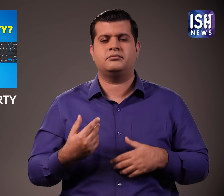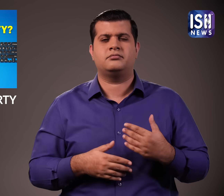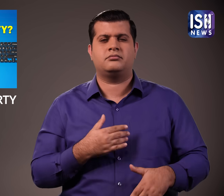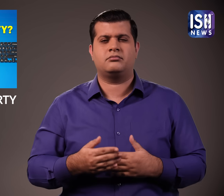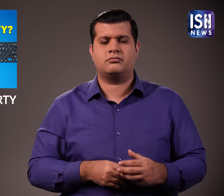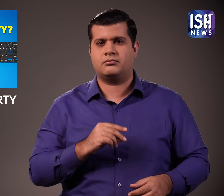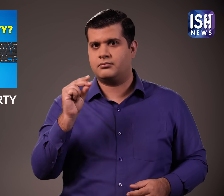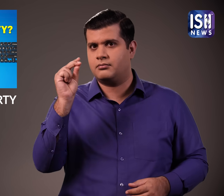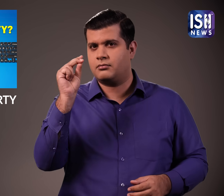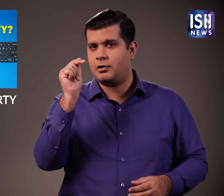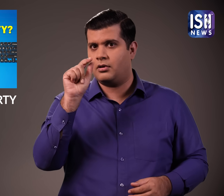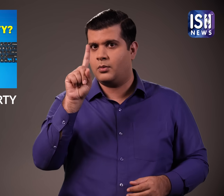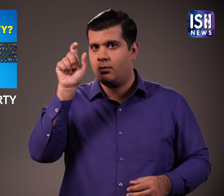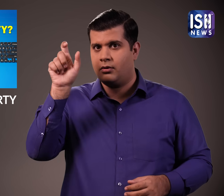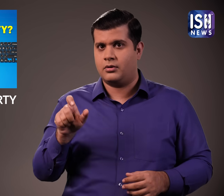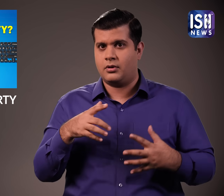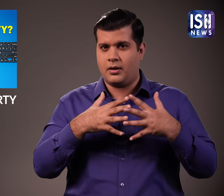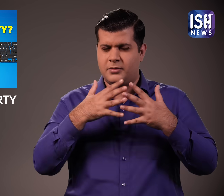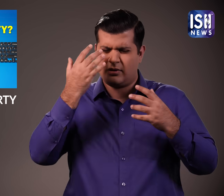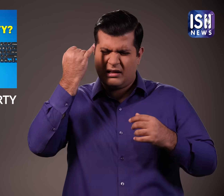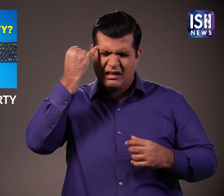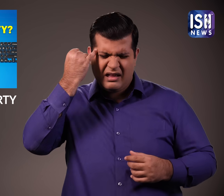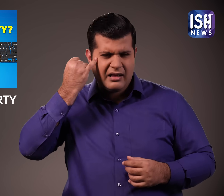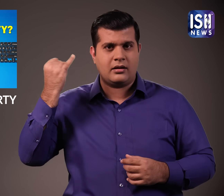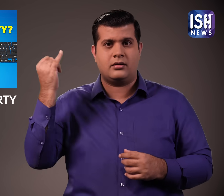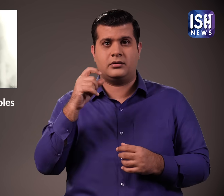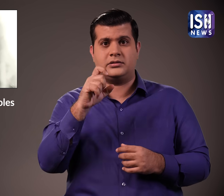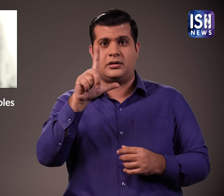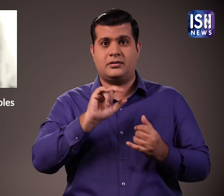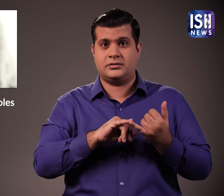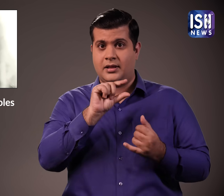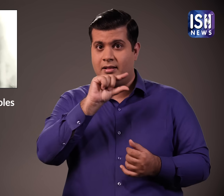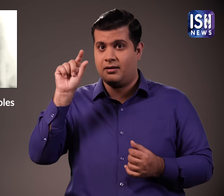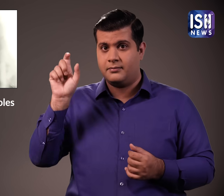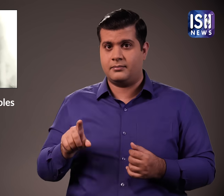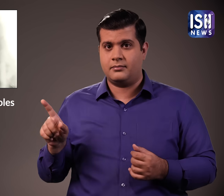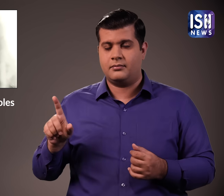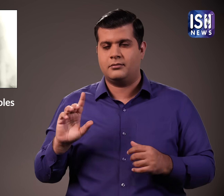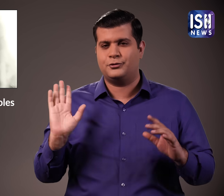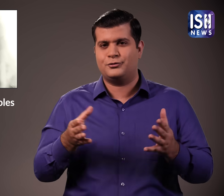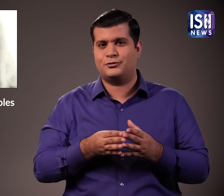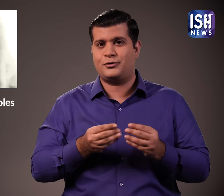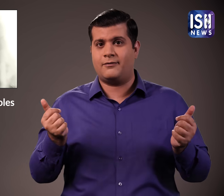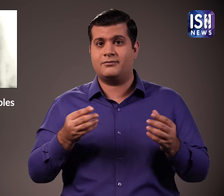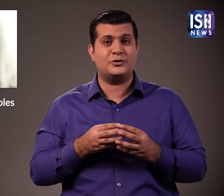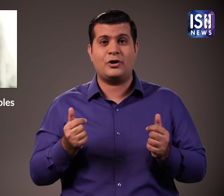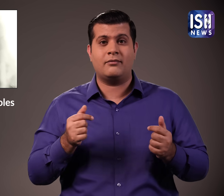That’s when American inventor Christopher Latham Sholes stepped in as the problem solver.